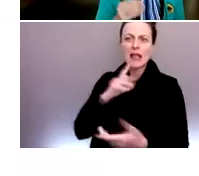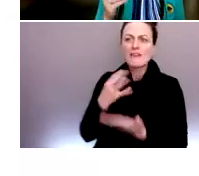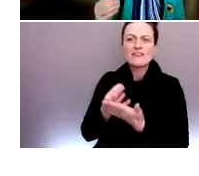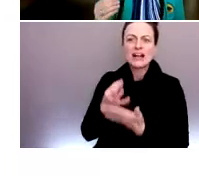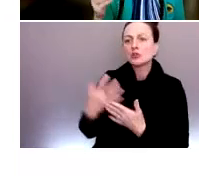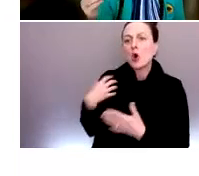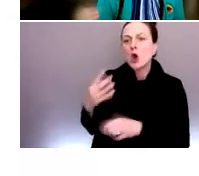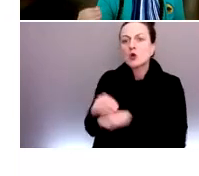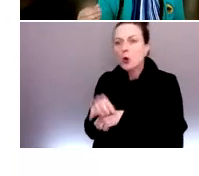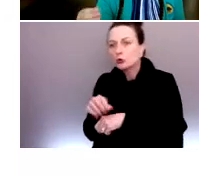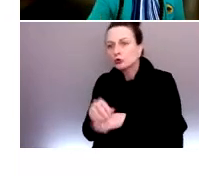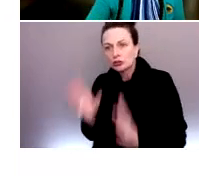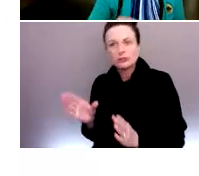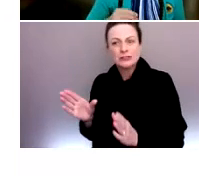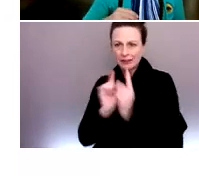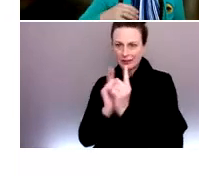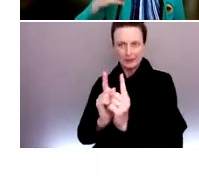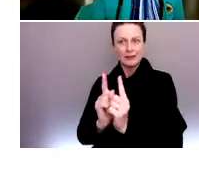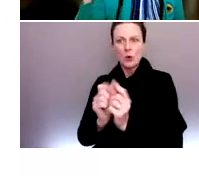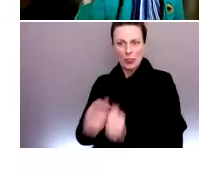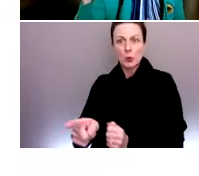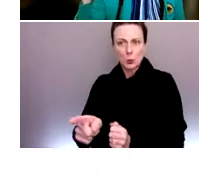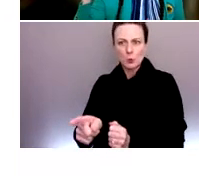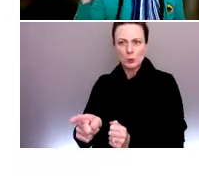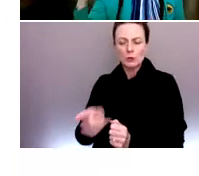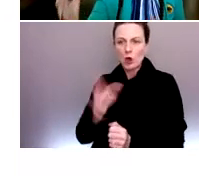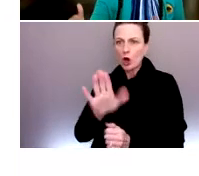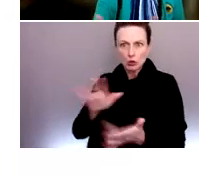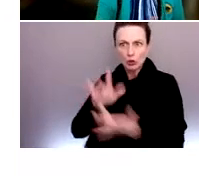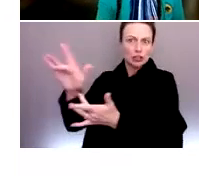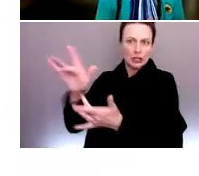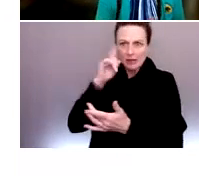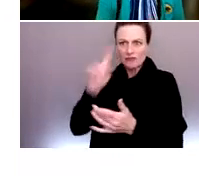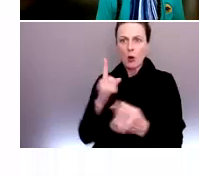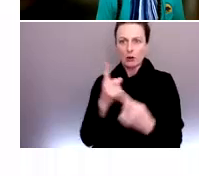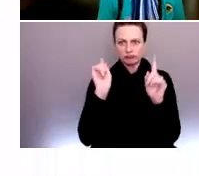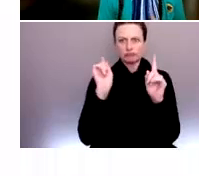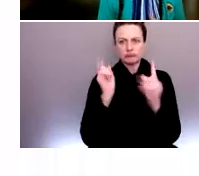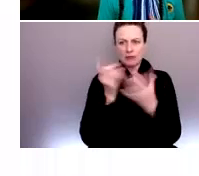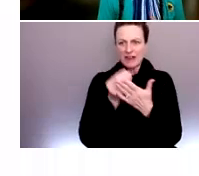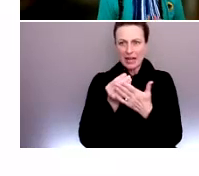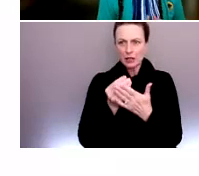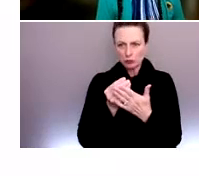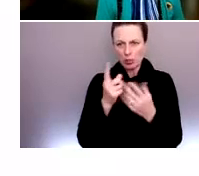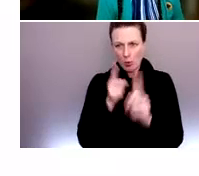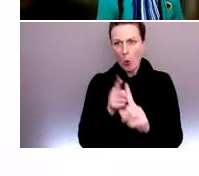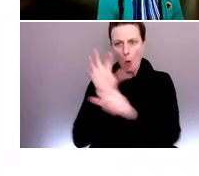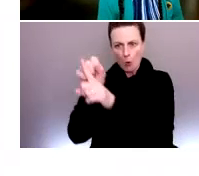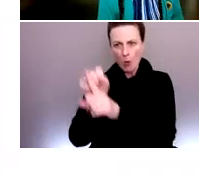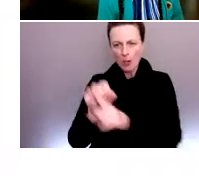alongside you on your journey, we have seen higher rates of goal attainment. This came out in 2018,